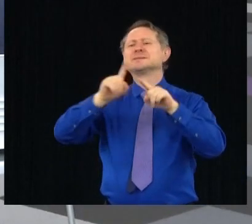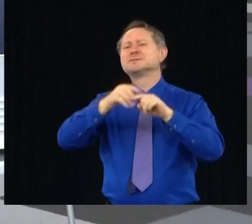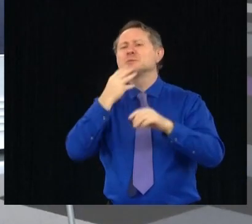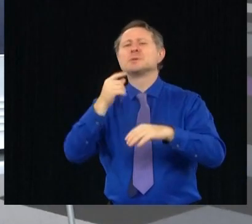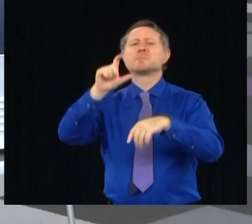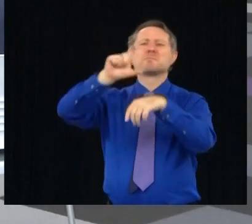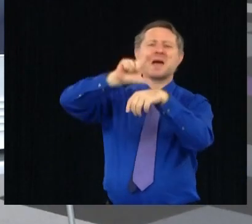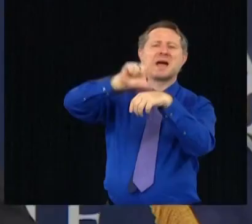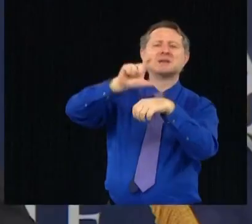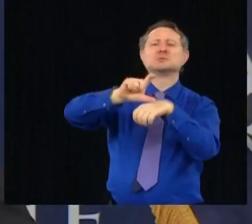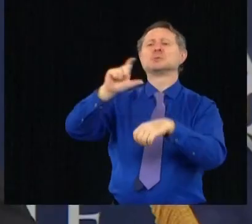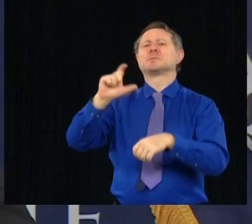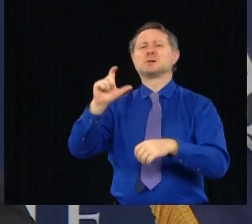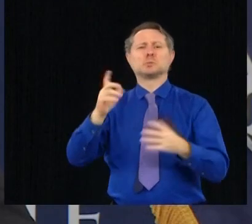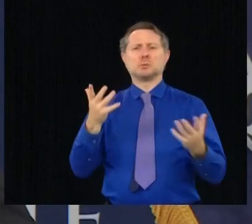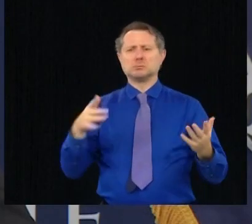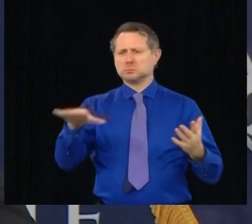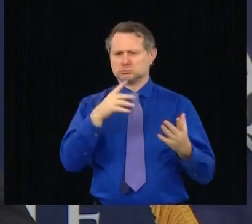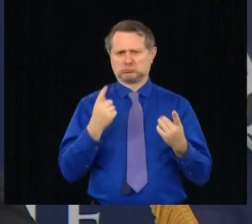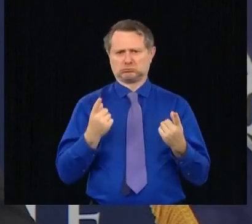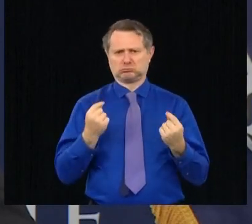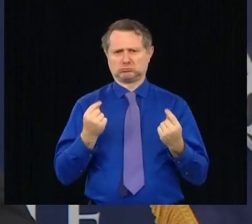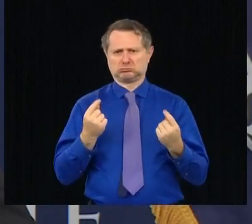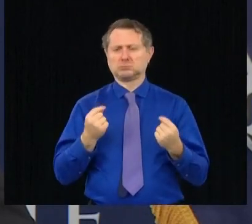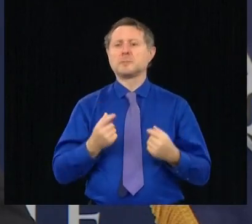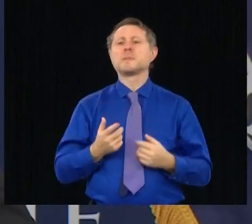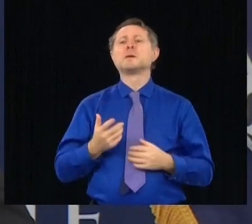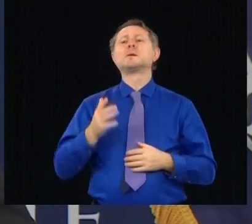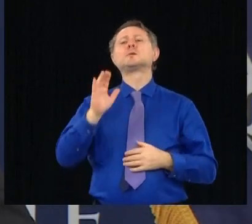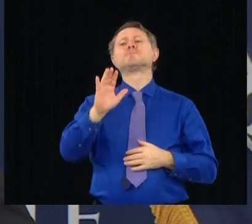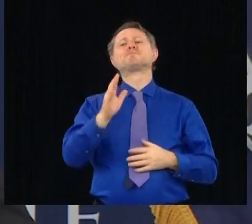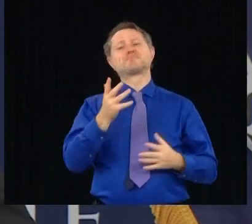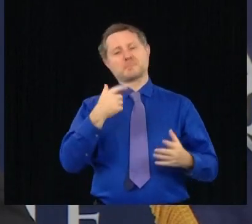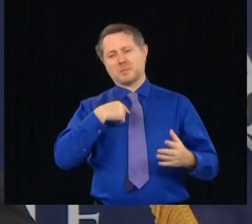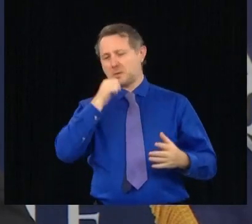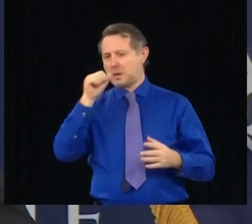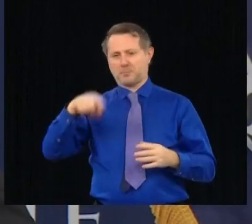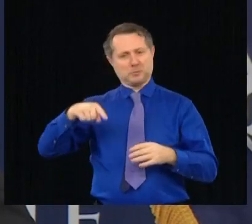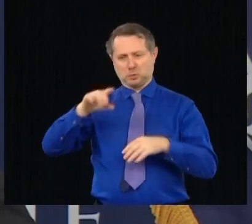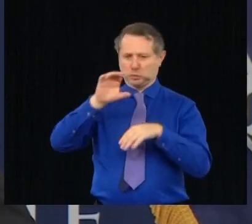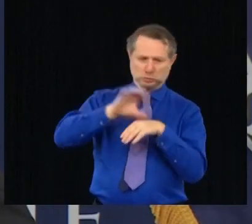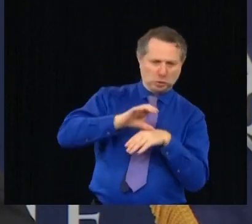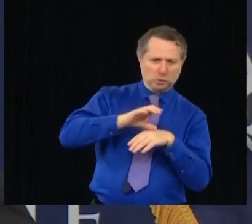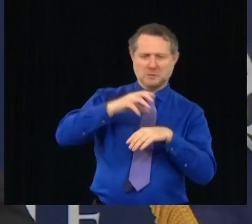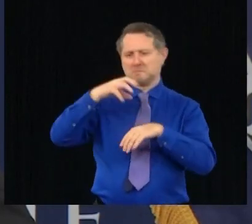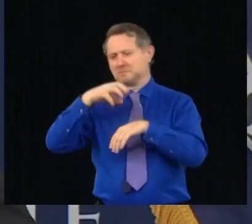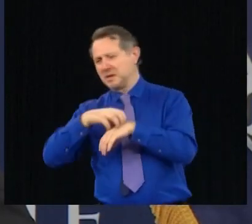CLOSE CHURCHES I THINK A LOT ARE